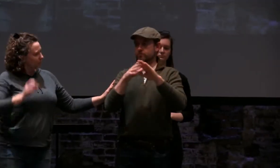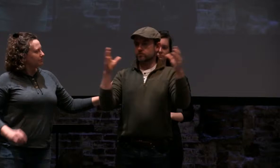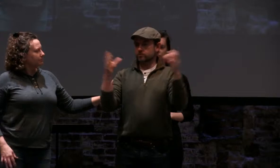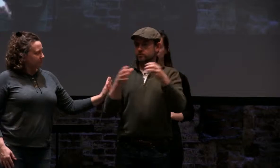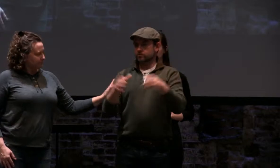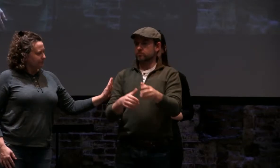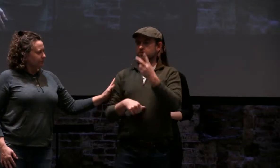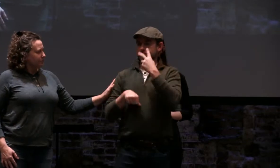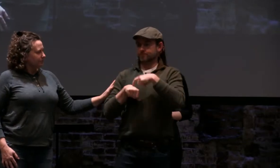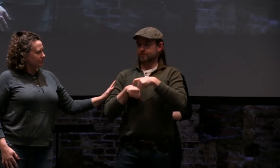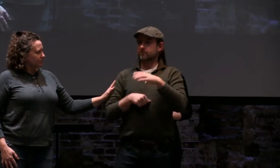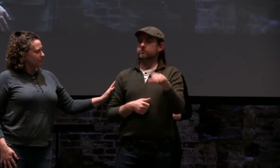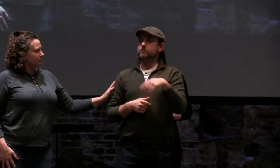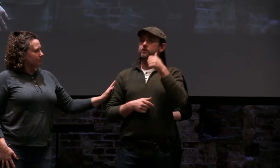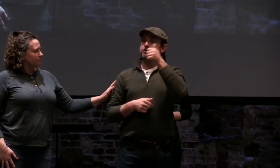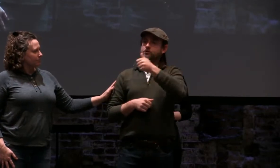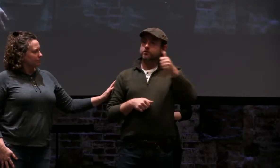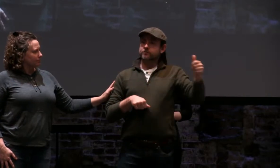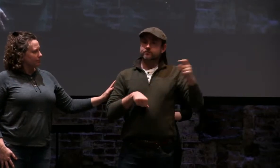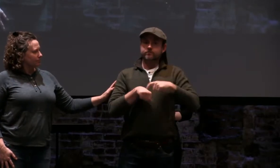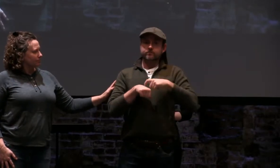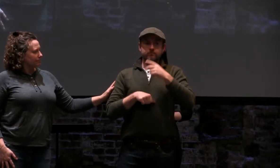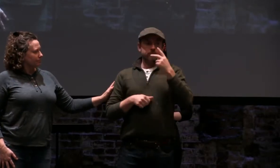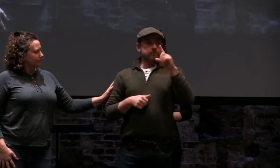into retreats that happen two times a year.